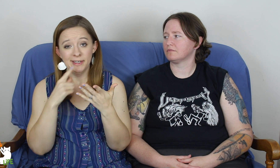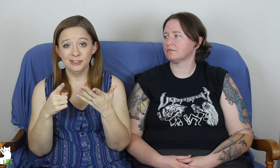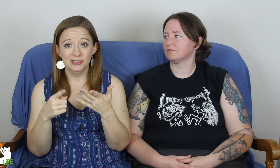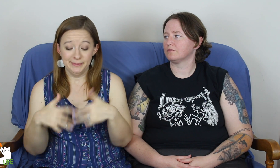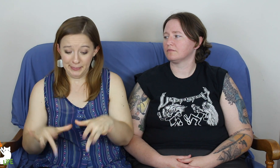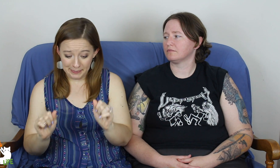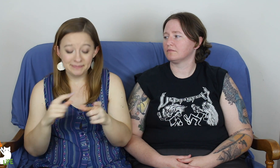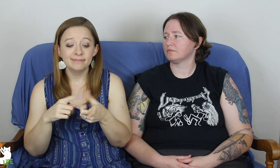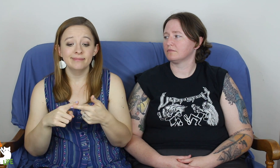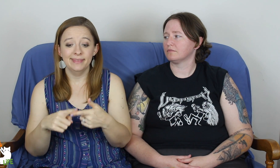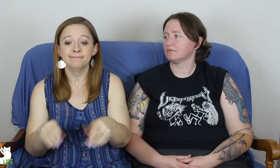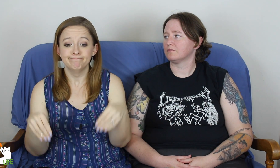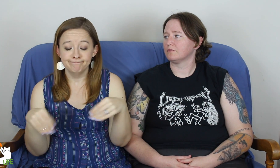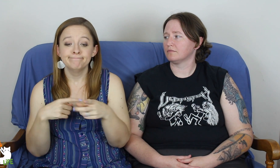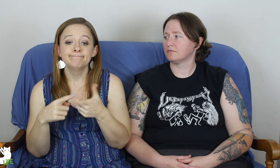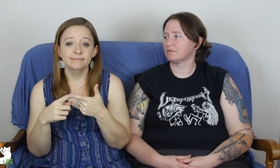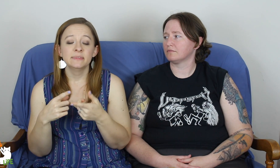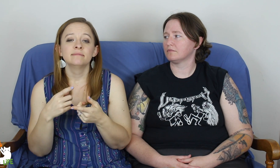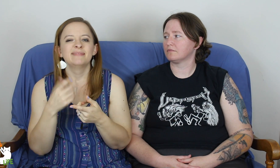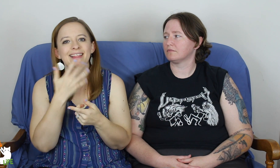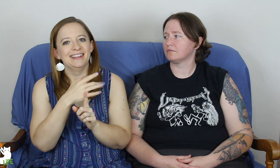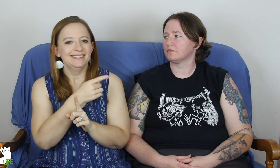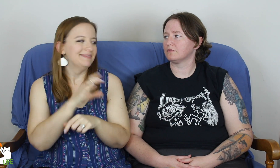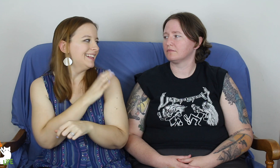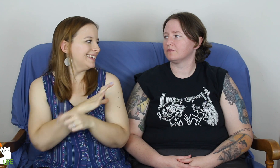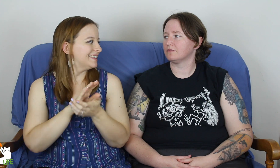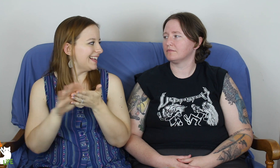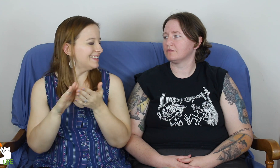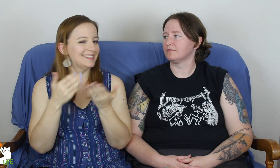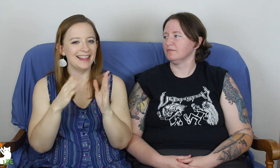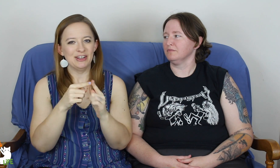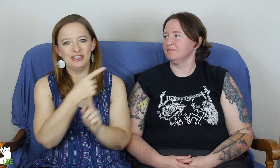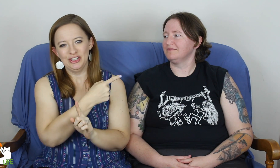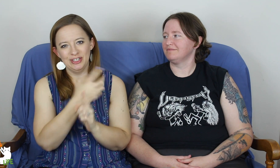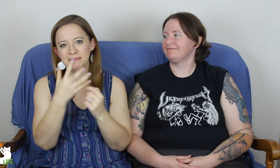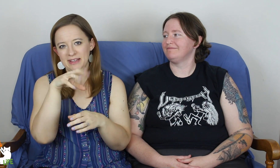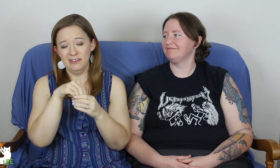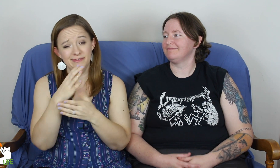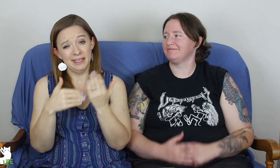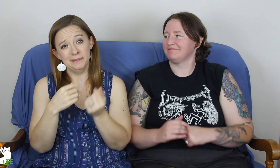What you do is I just got naked from the waist down, then I let her... luckily the clinic let her be involved.